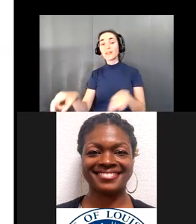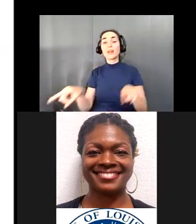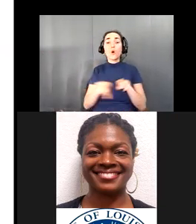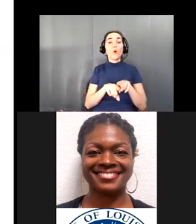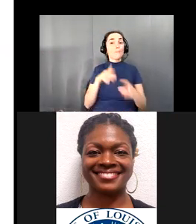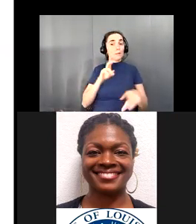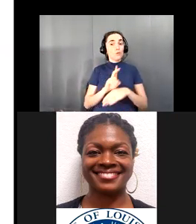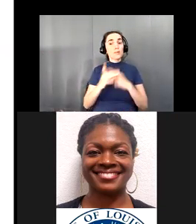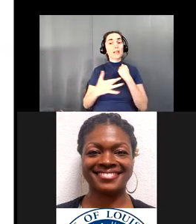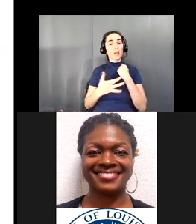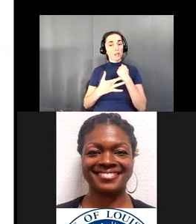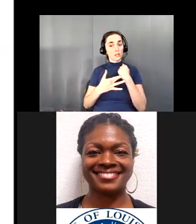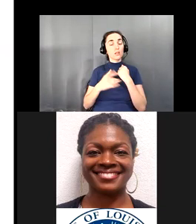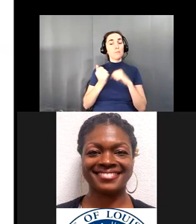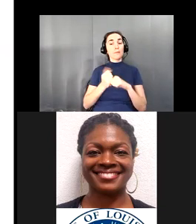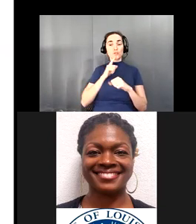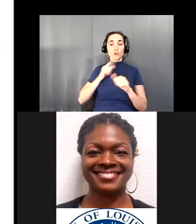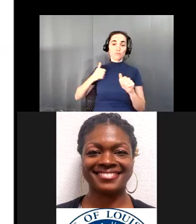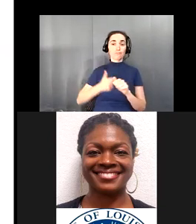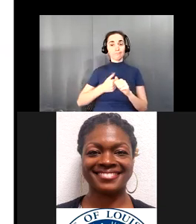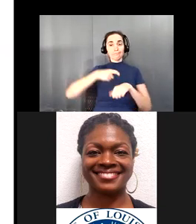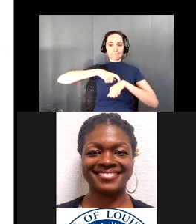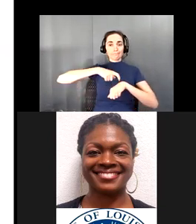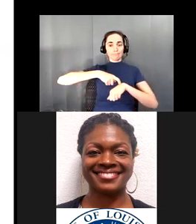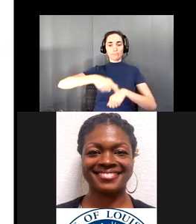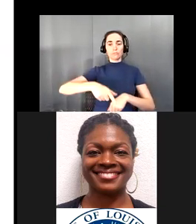updated the alert. 16:19:12 You need to remain alert at all times,